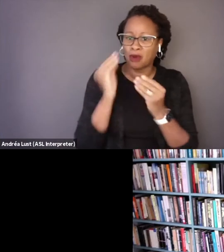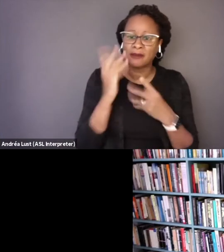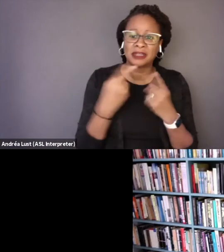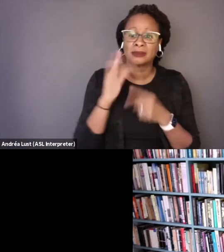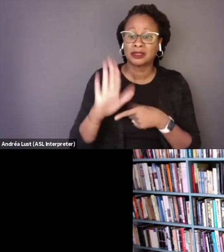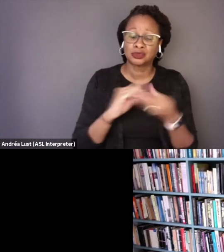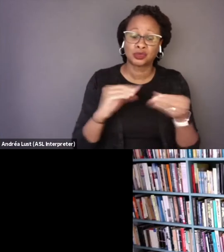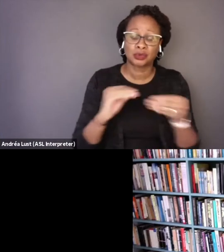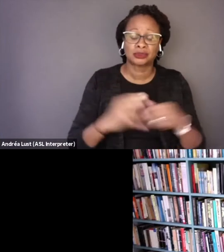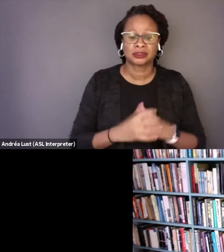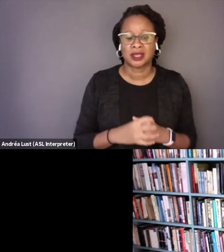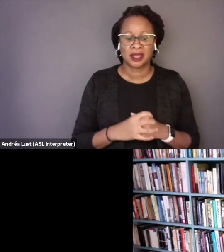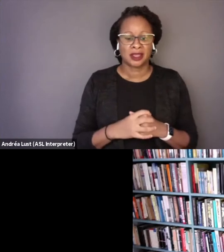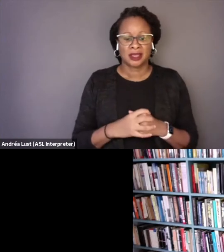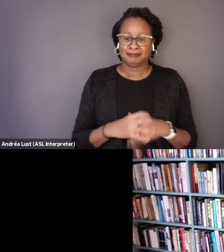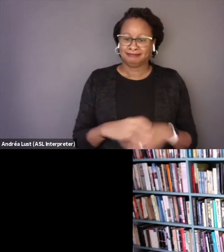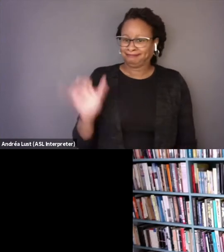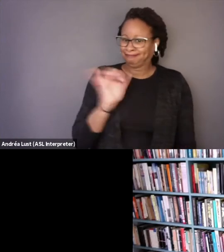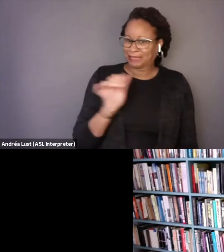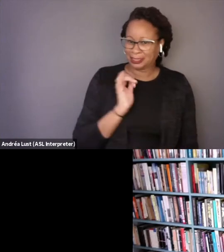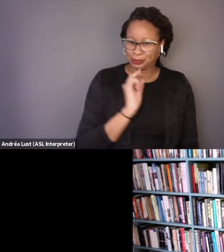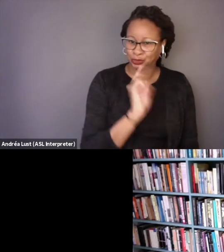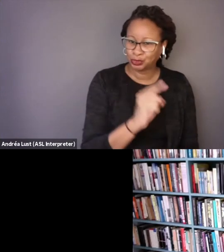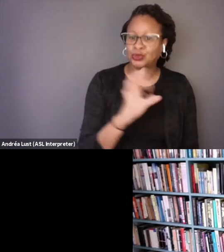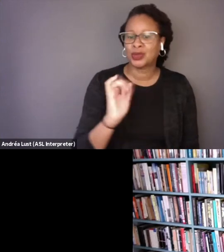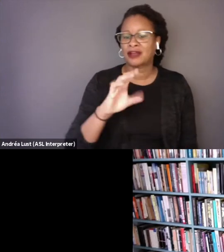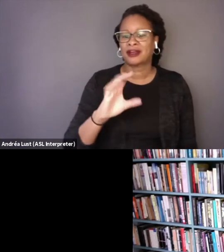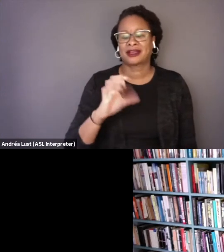Well, like you, Eric, I grew up watching Cousteau